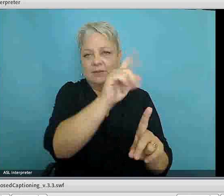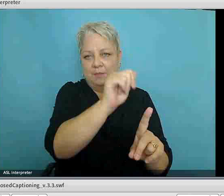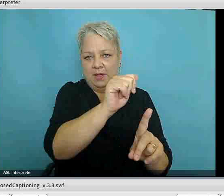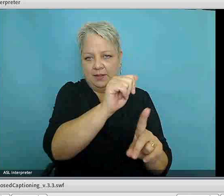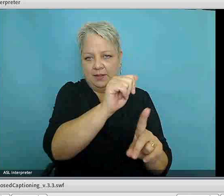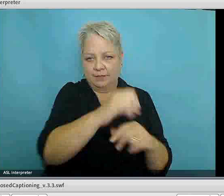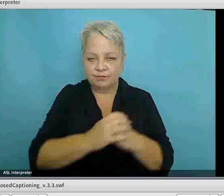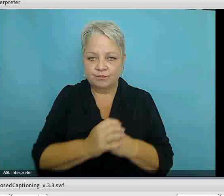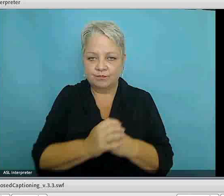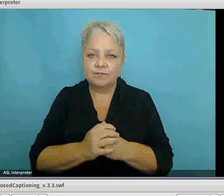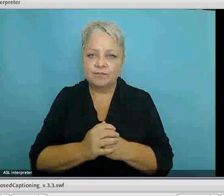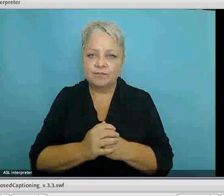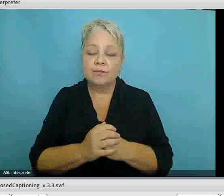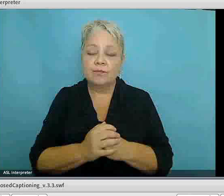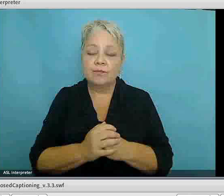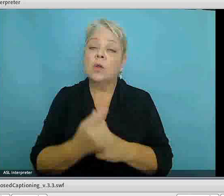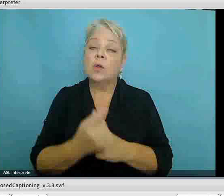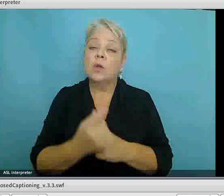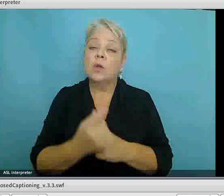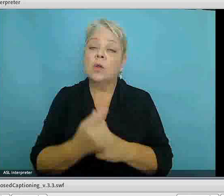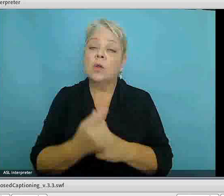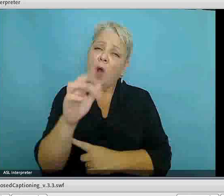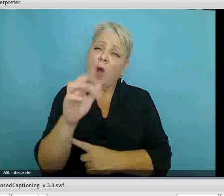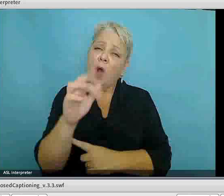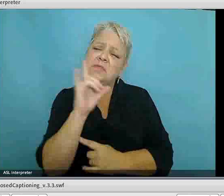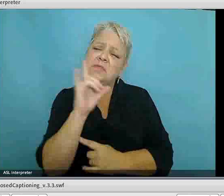So One Care has some similarities to SCO.